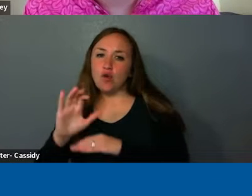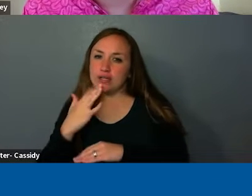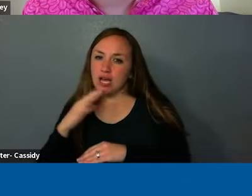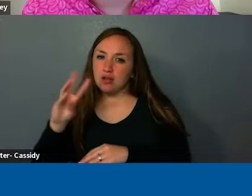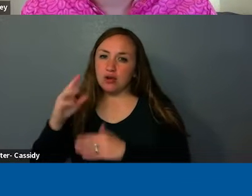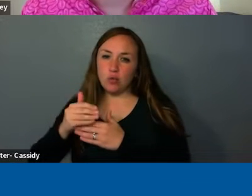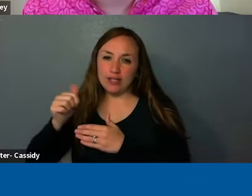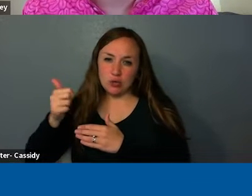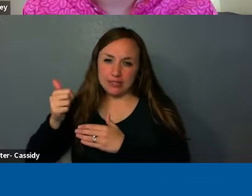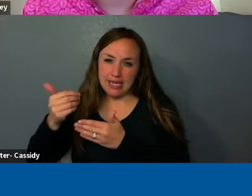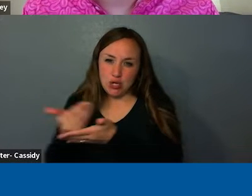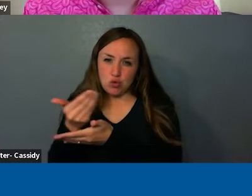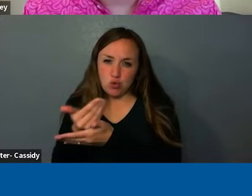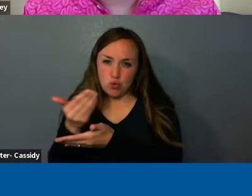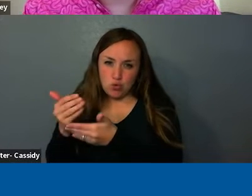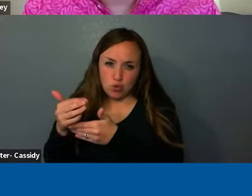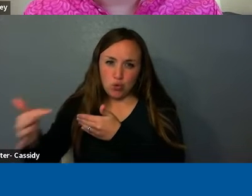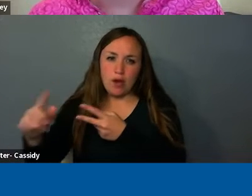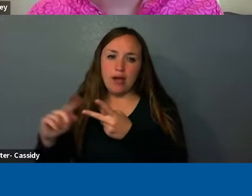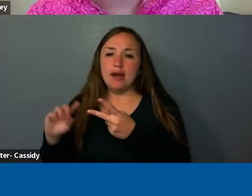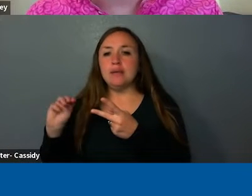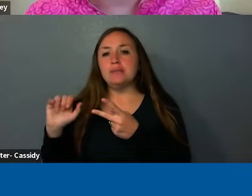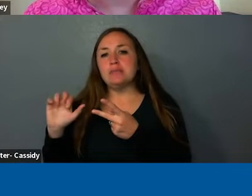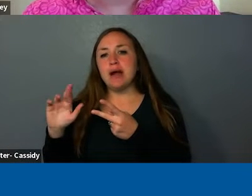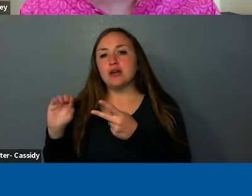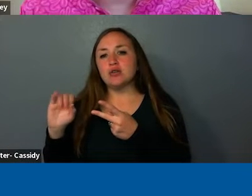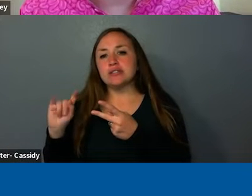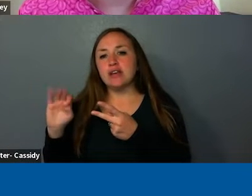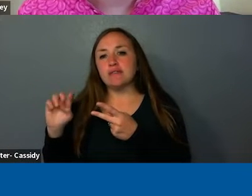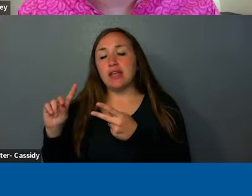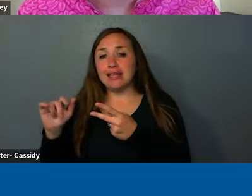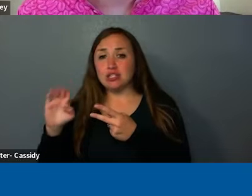and Microsoft Edge. Microsoft Edge is a pretty cool browser.